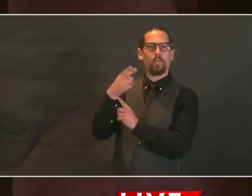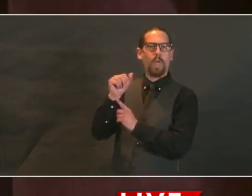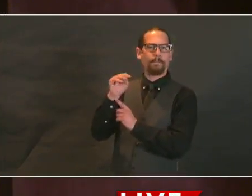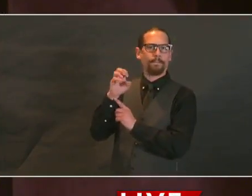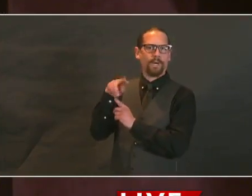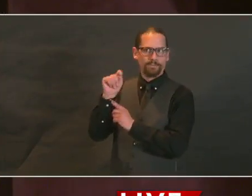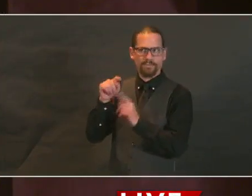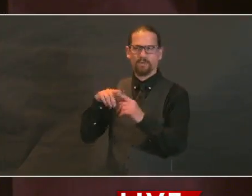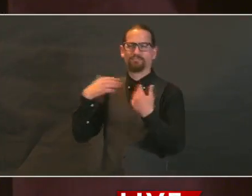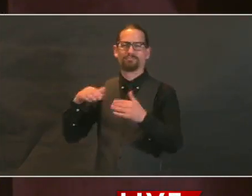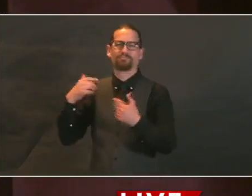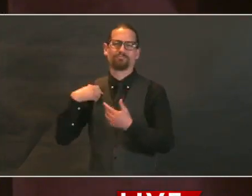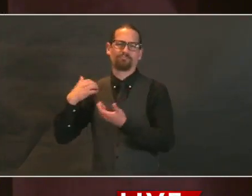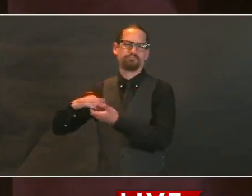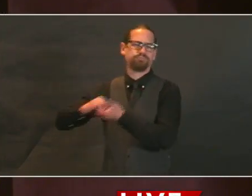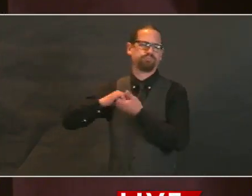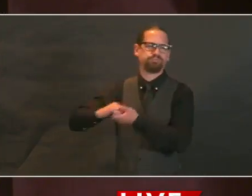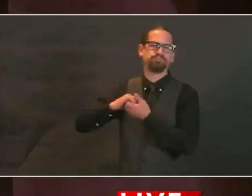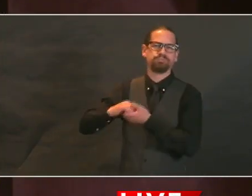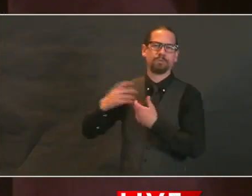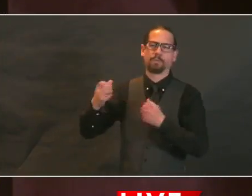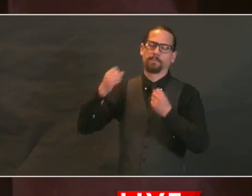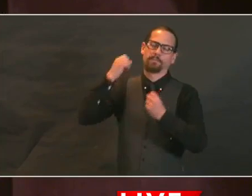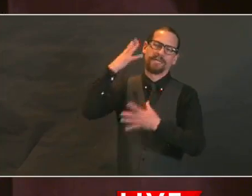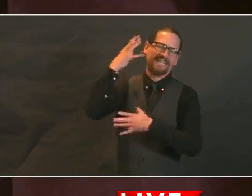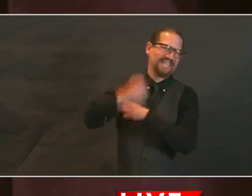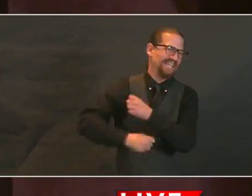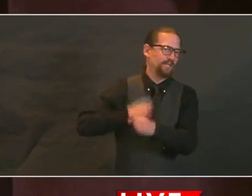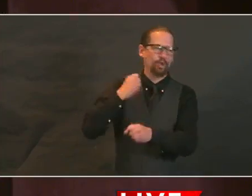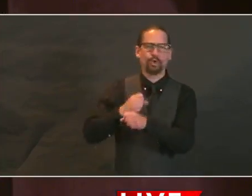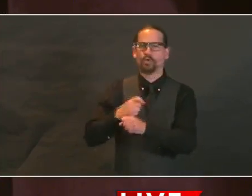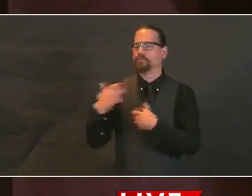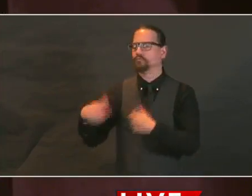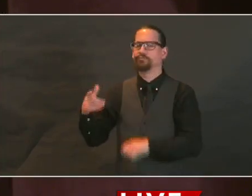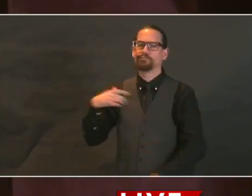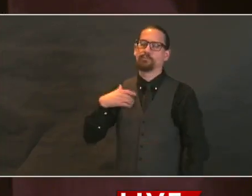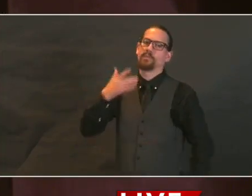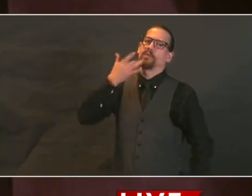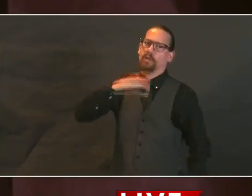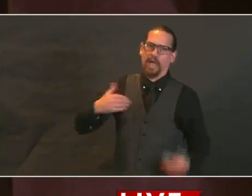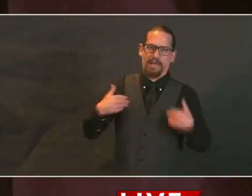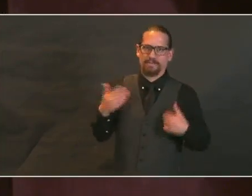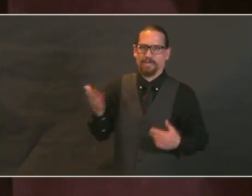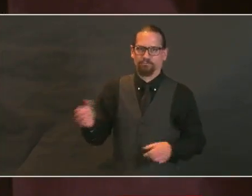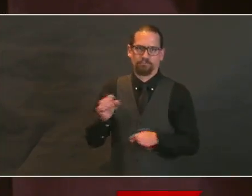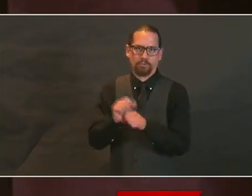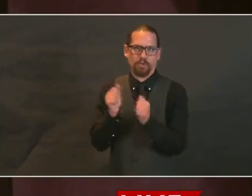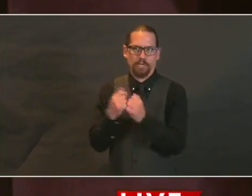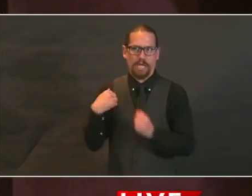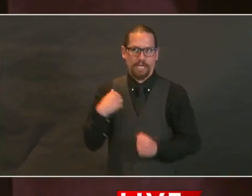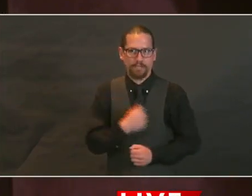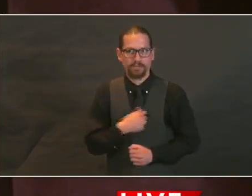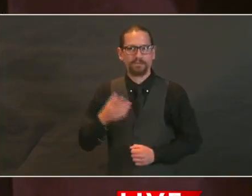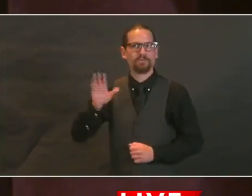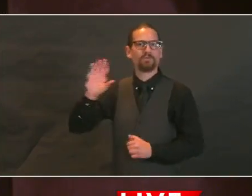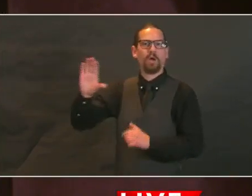WITH THEM AND BEING A GREAT PARTNER RHODE ISLAND, DEPARTMENT OF HEALTH FOR MANY YEARS. THE FORTUNATE TO HAVE